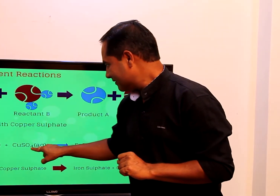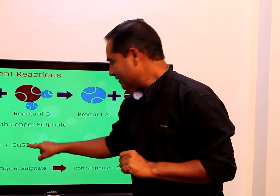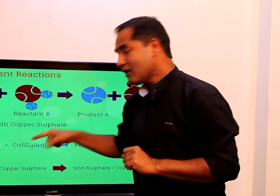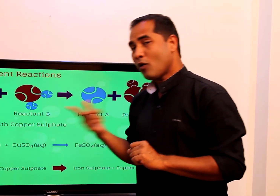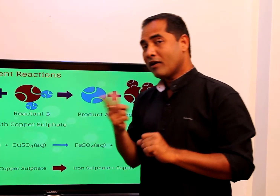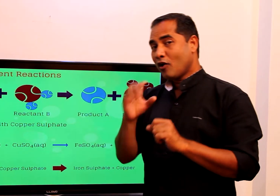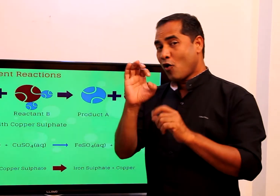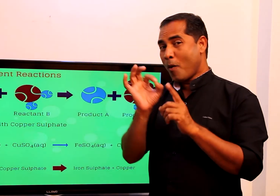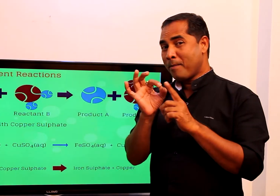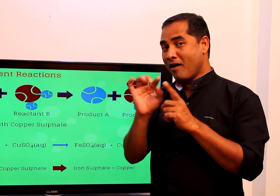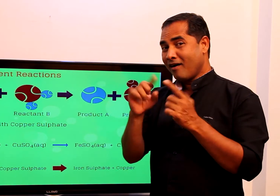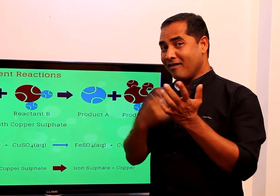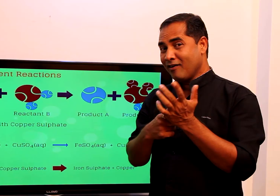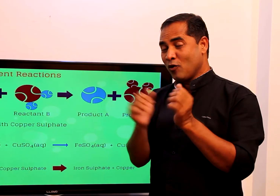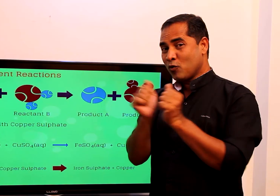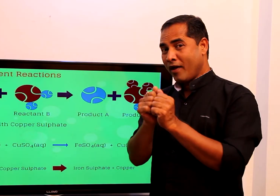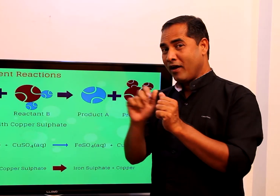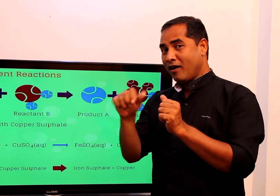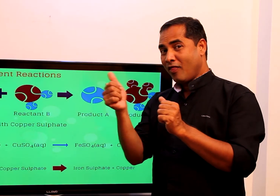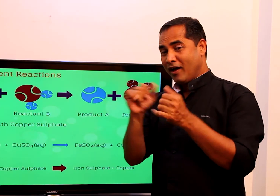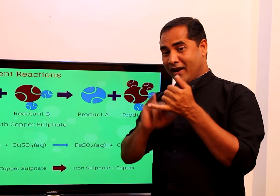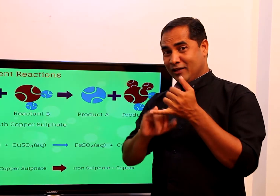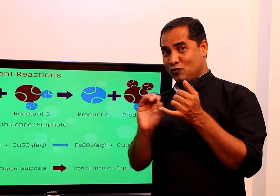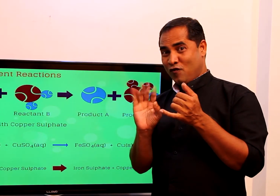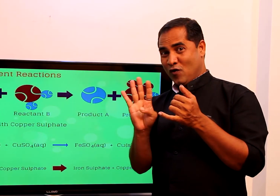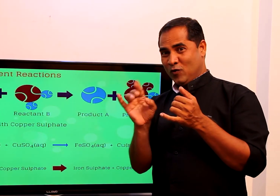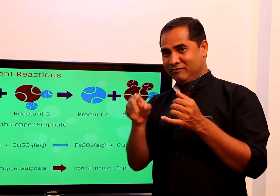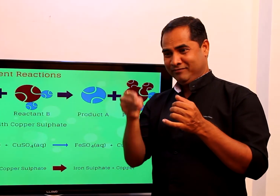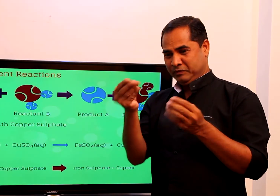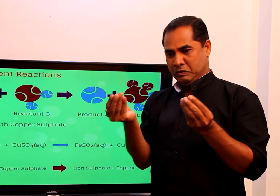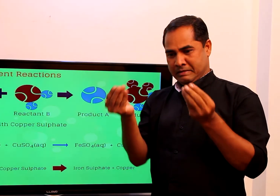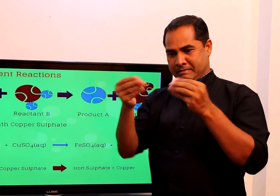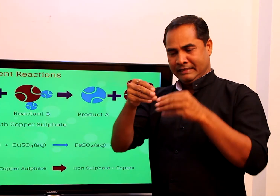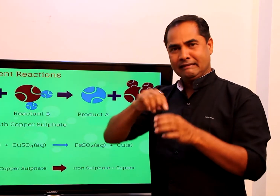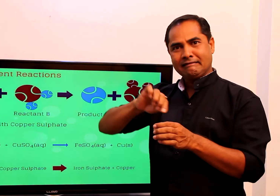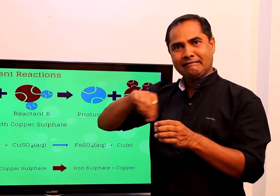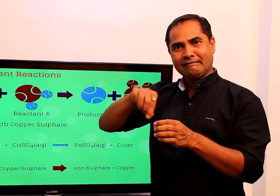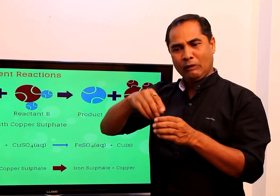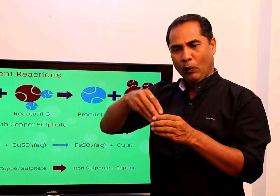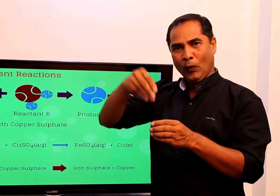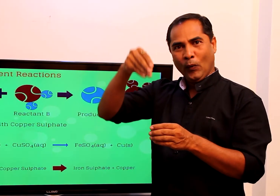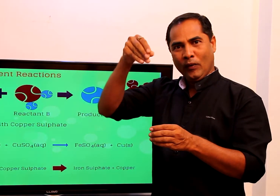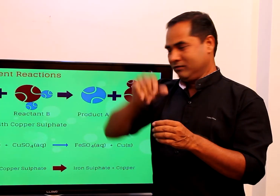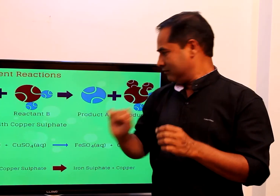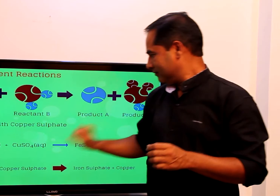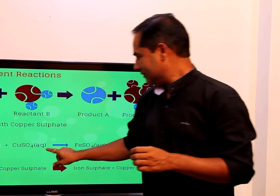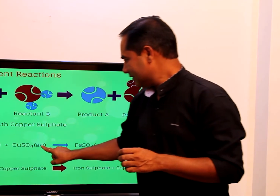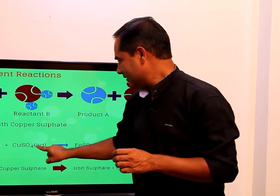That's the copper sulfate solution. When you put iron in the copper sulfate solution,